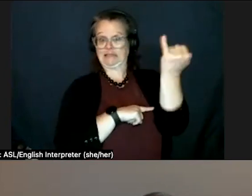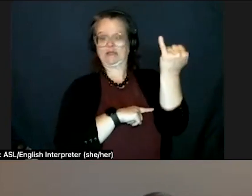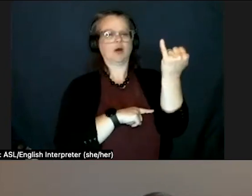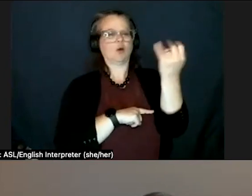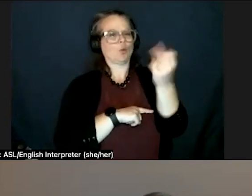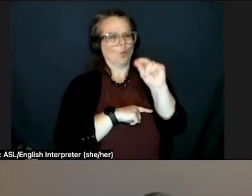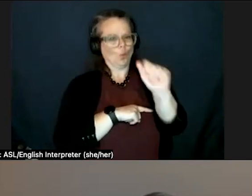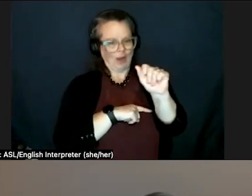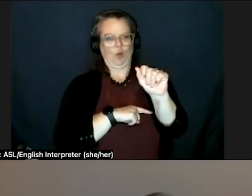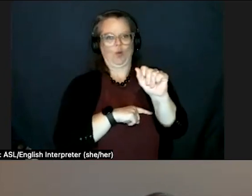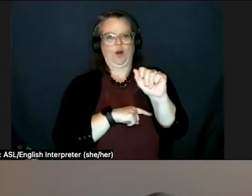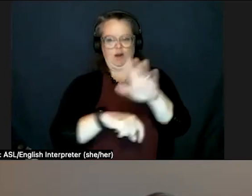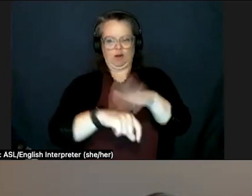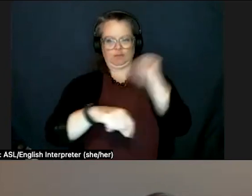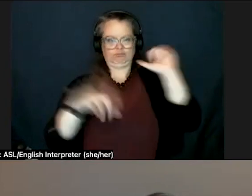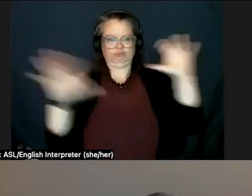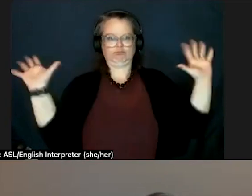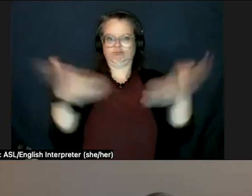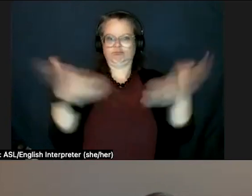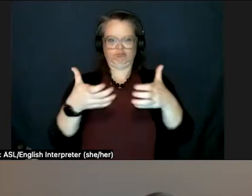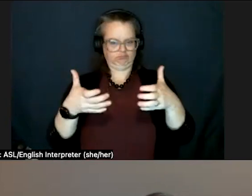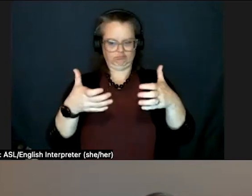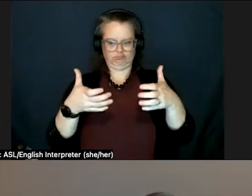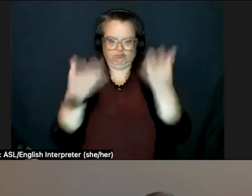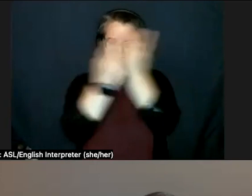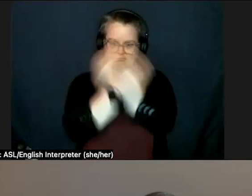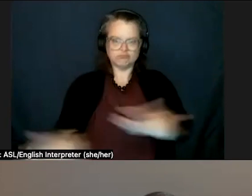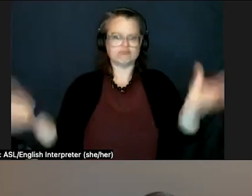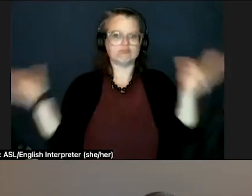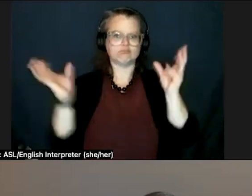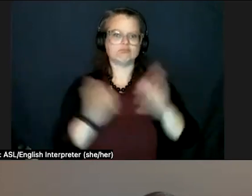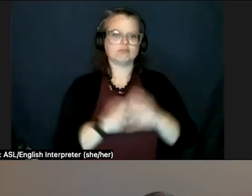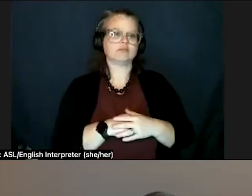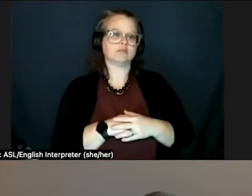incorrect. And in my experience, it's incorrect that people don't want to be part of change,